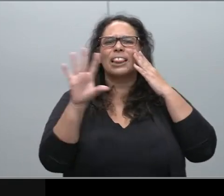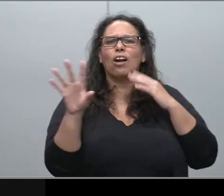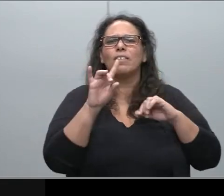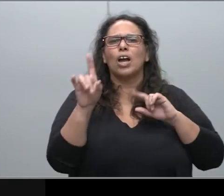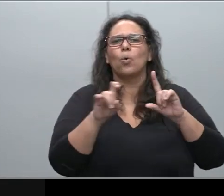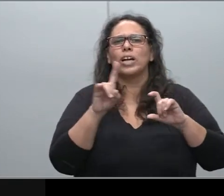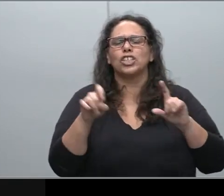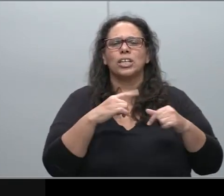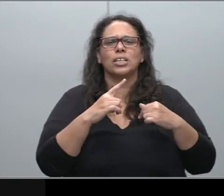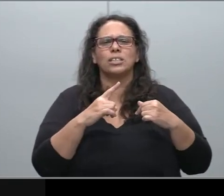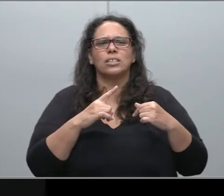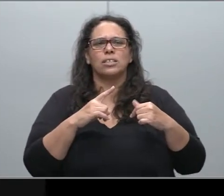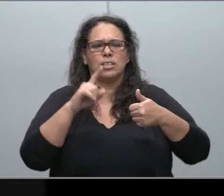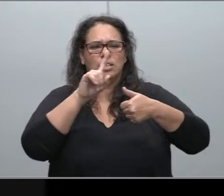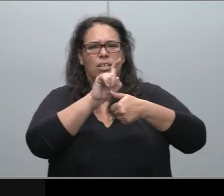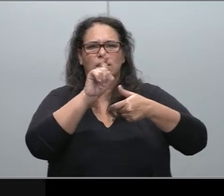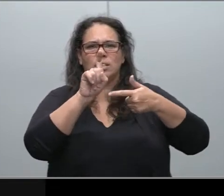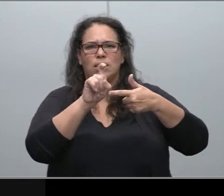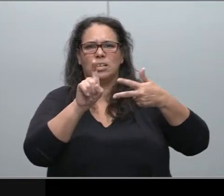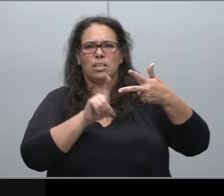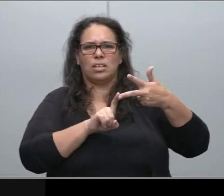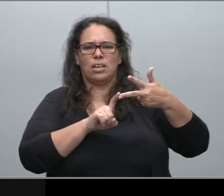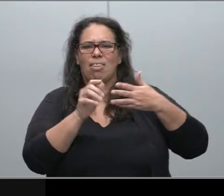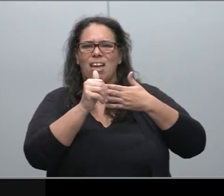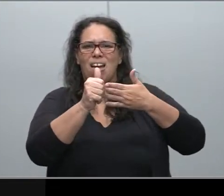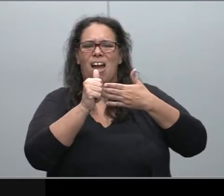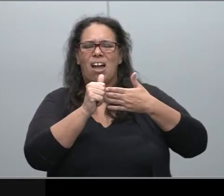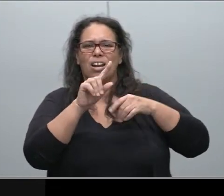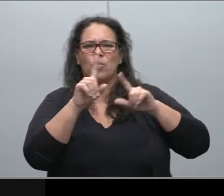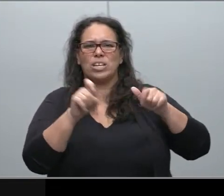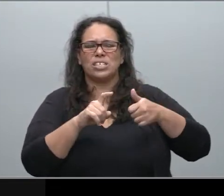Can you put that in the chat, Mr. Itson? Yes. - Thank you.